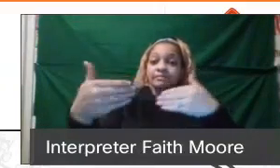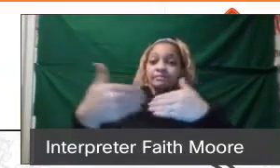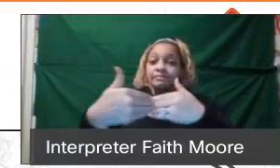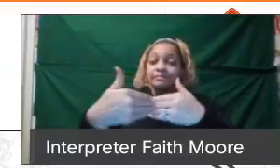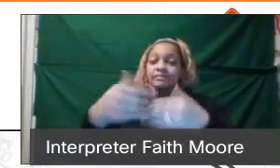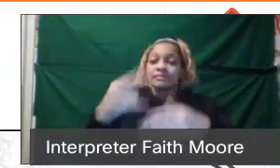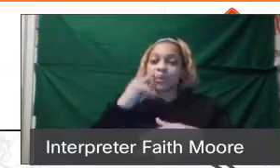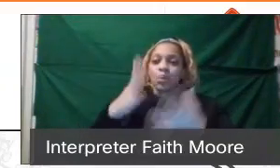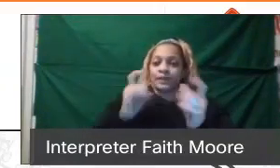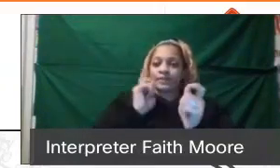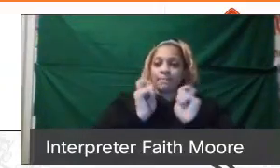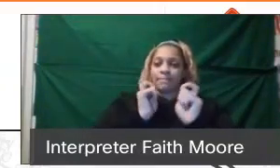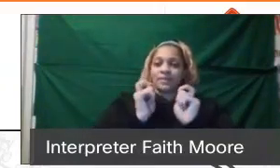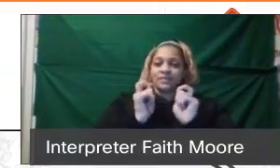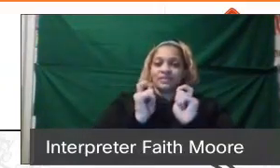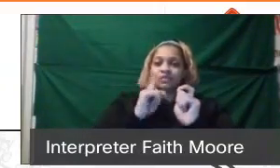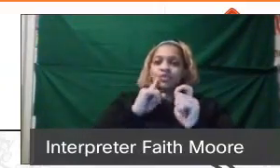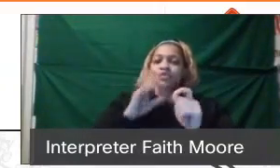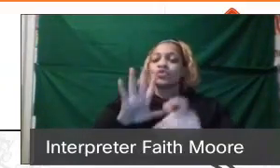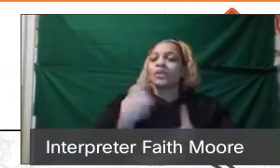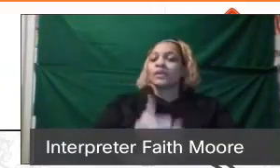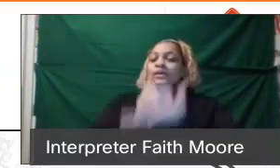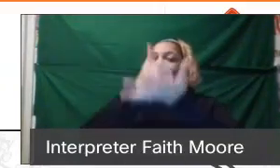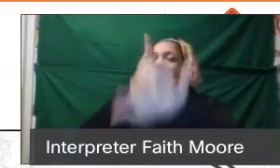To implement, protected left, turn, phasing this outbound direction.